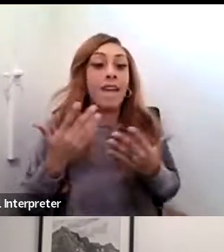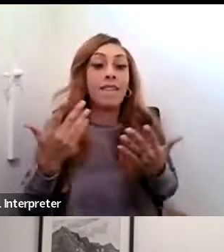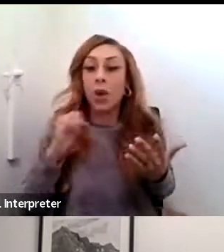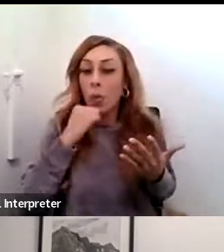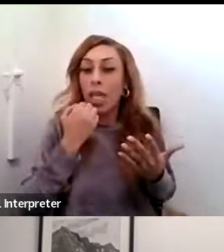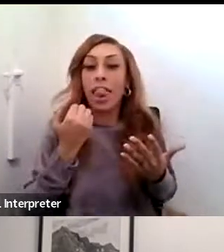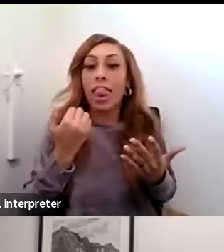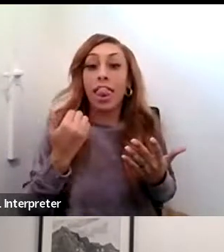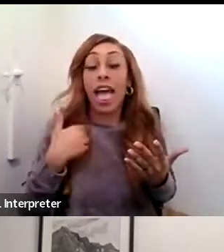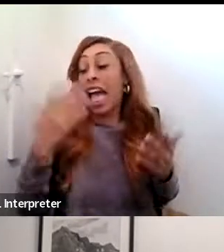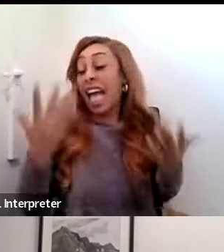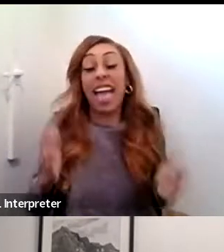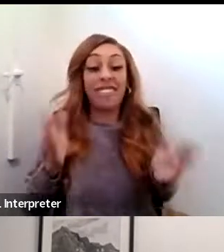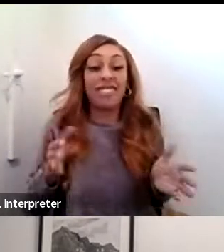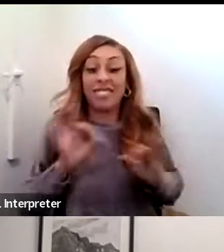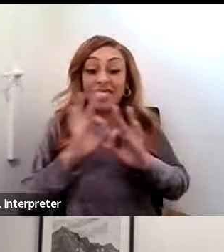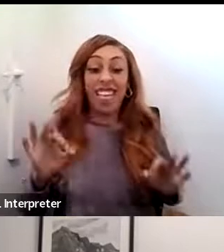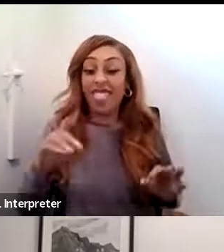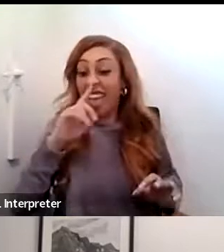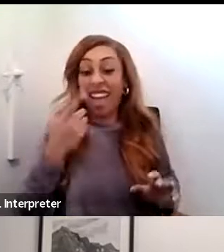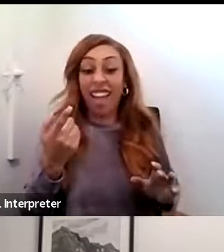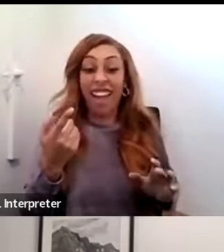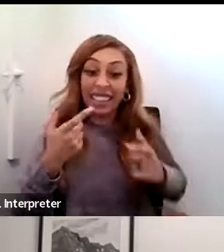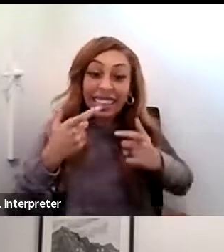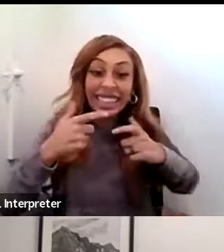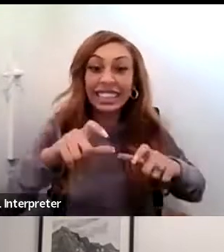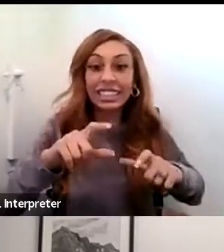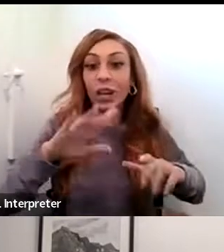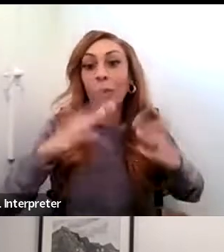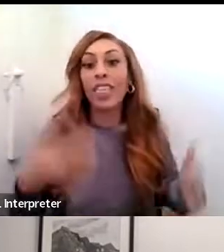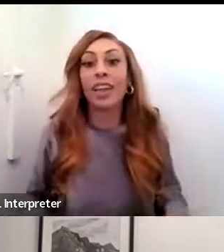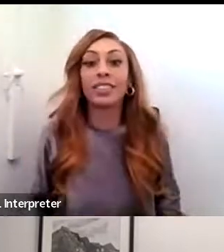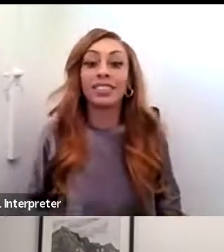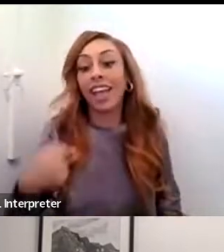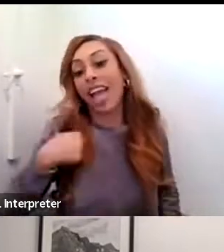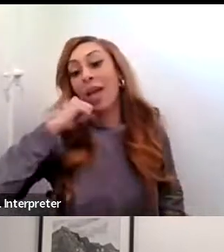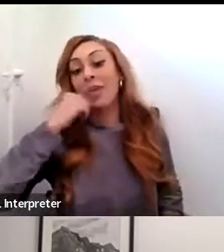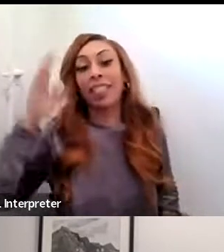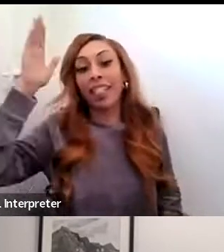I cannot contribute to its existence. I'm in, I'll do it!